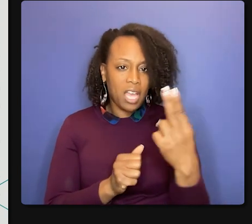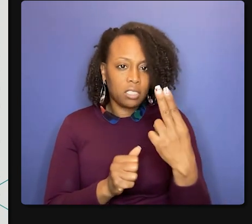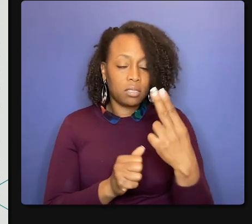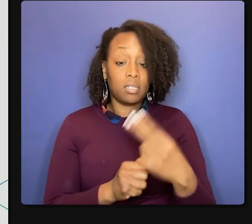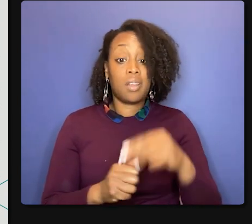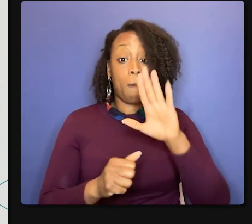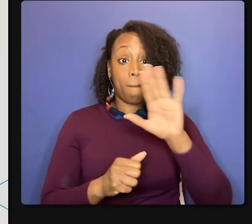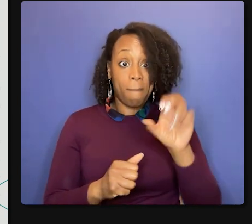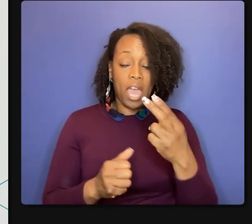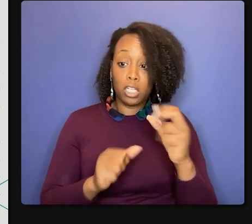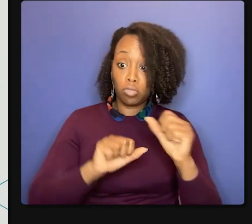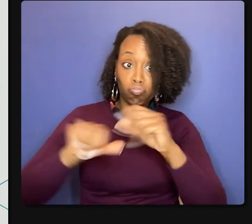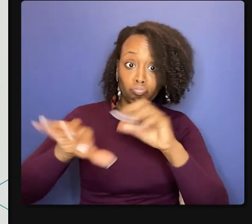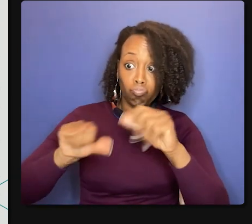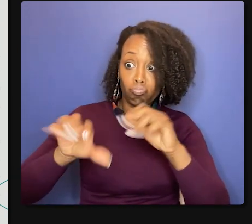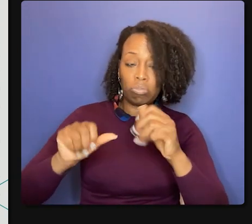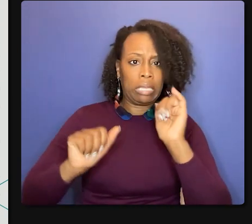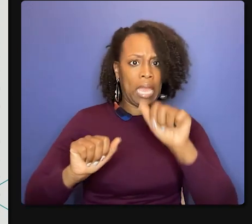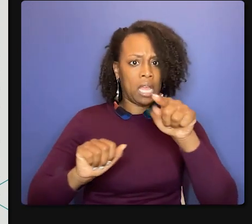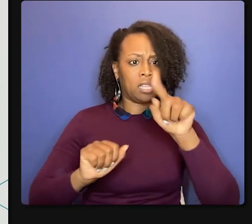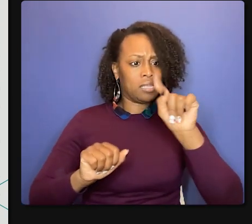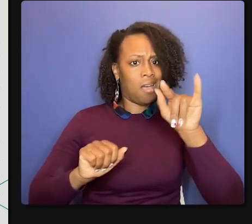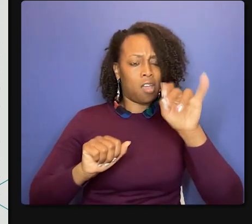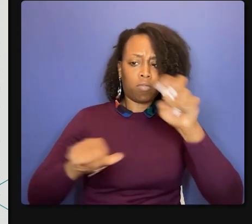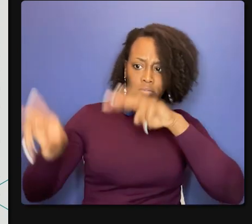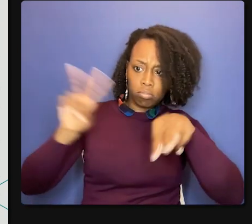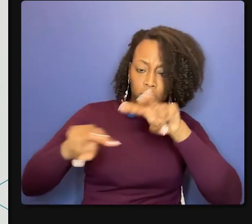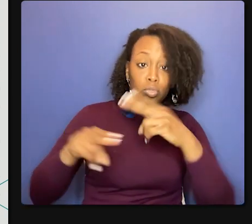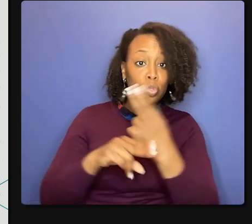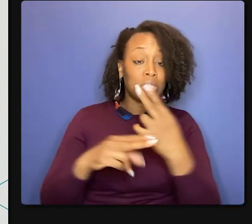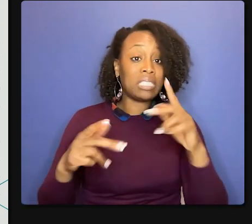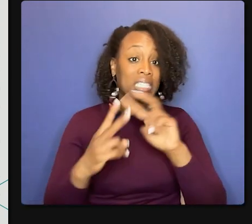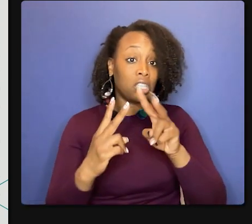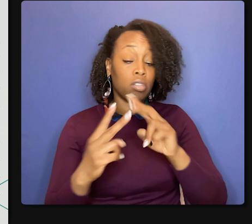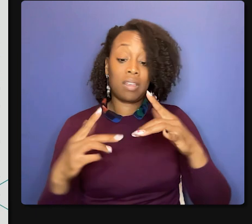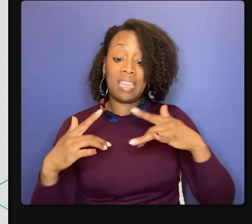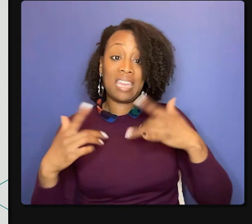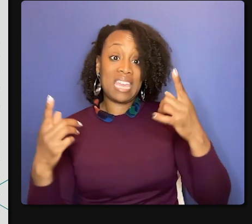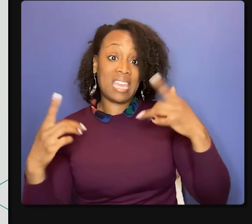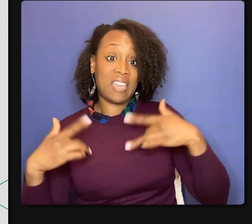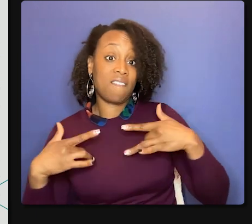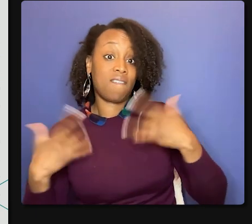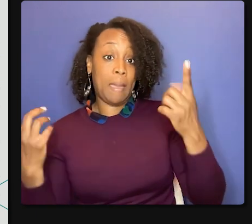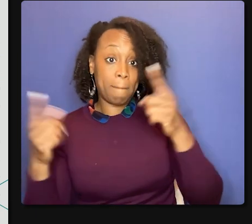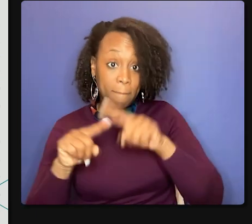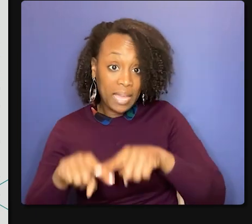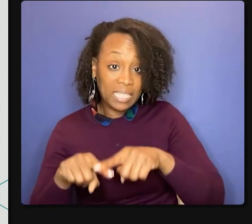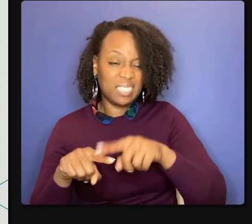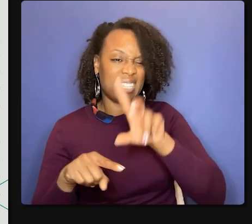Now batches of work added to the queue, they can be monitored by your title by using either an invent based model,